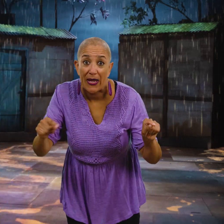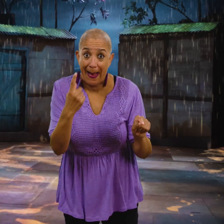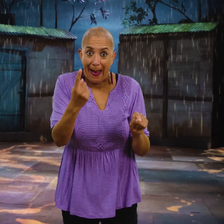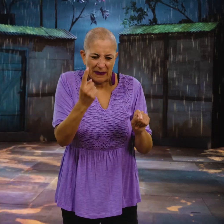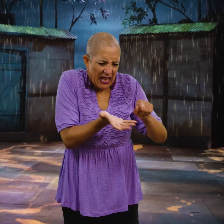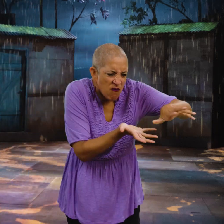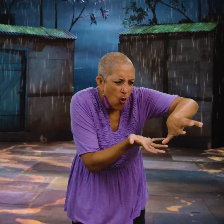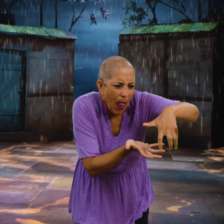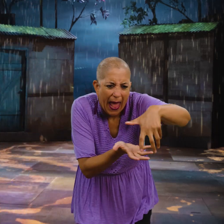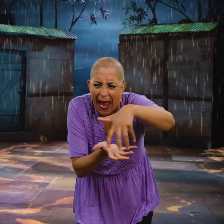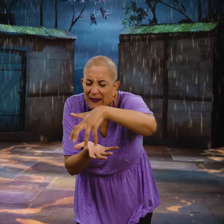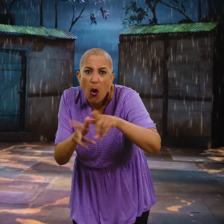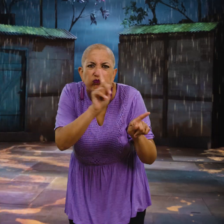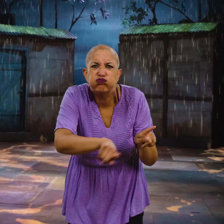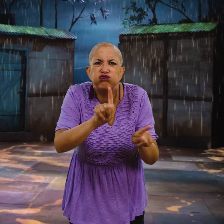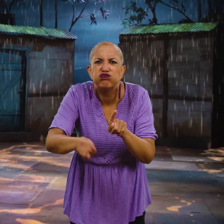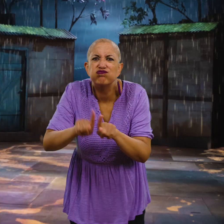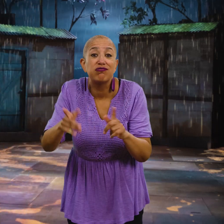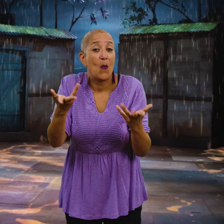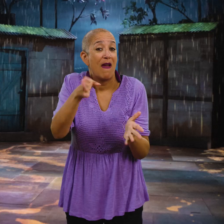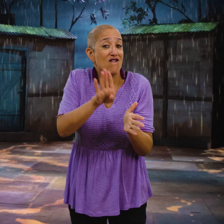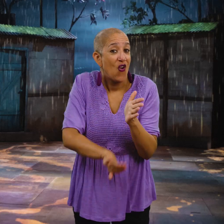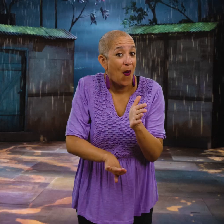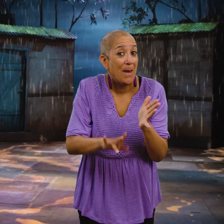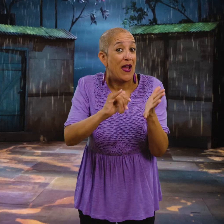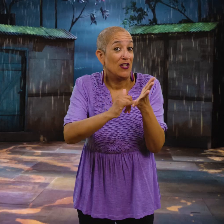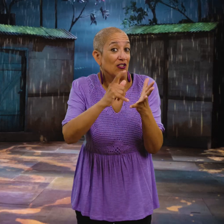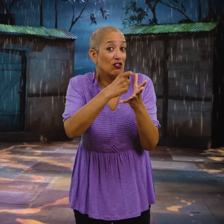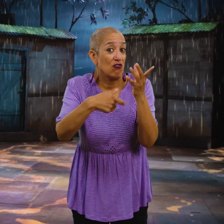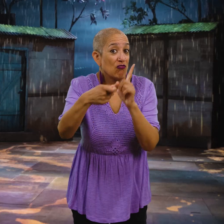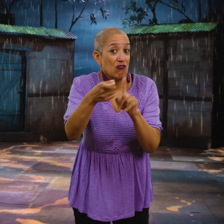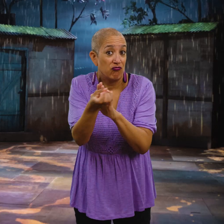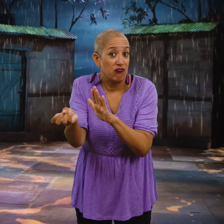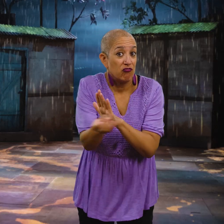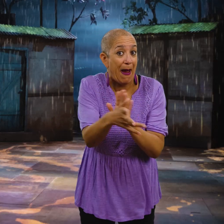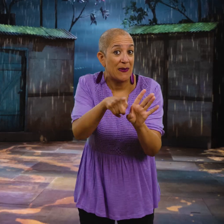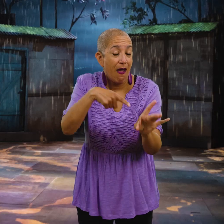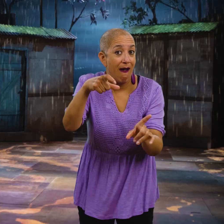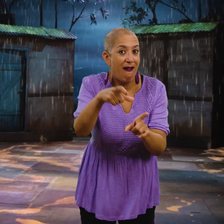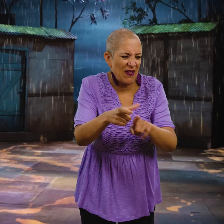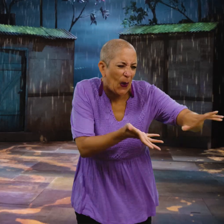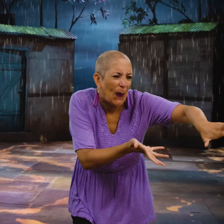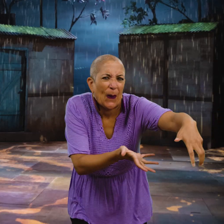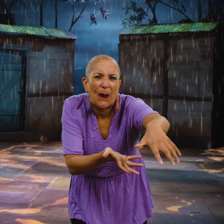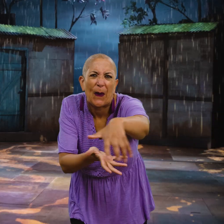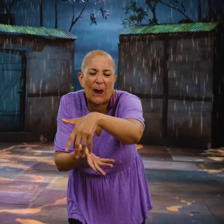He collects broken radios, batteries, and machine parts from the scrap yard and experiments